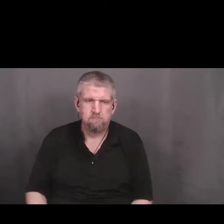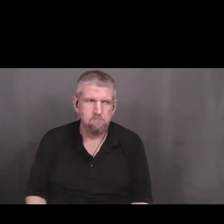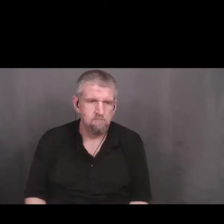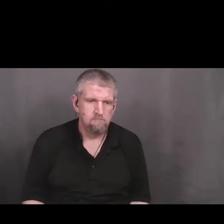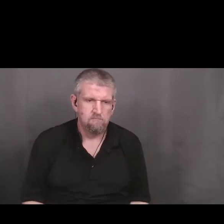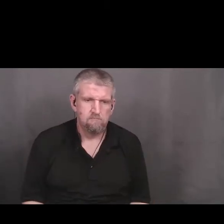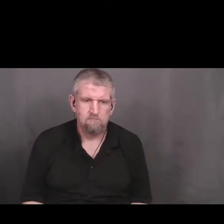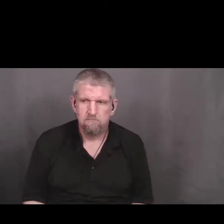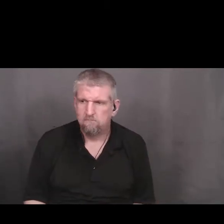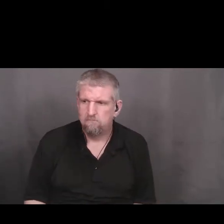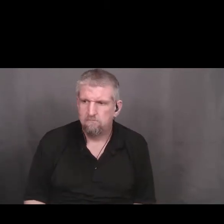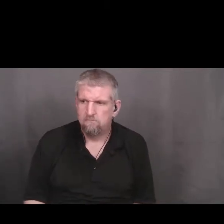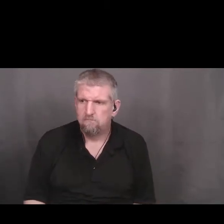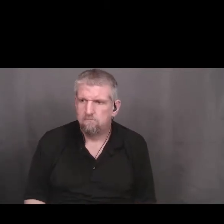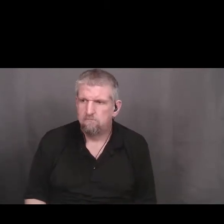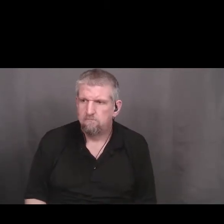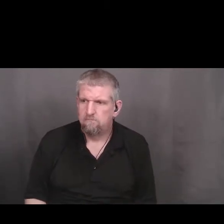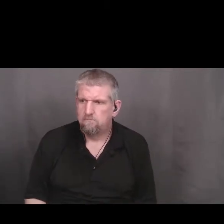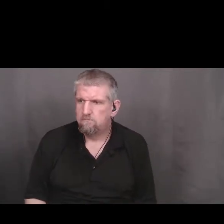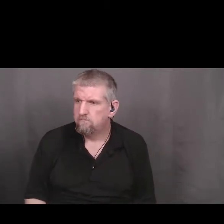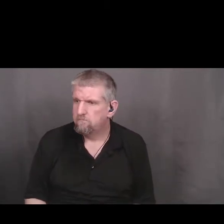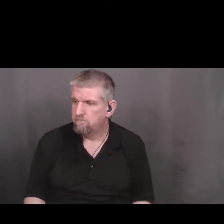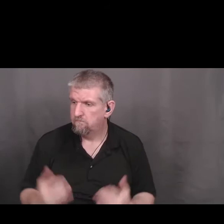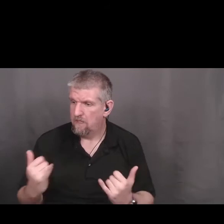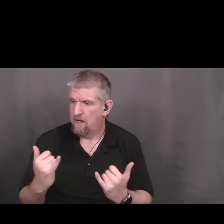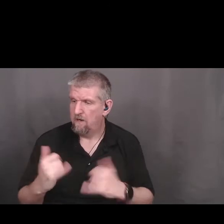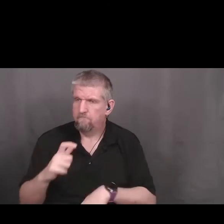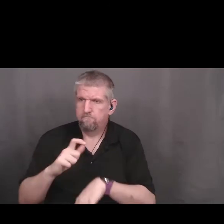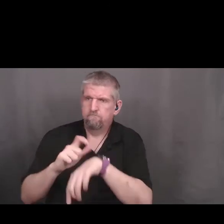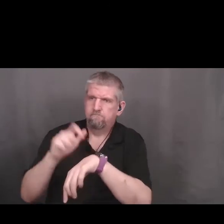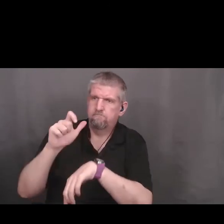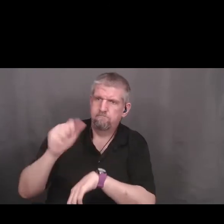And it's now 10, let me look at the agenda.